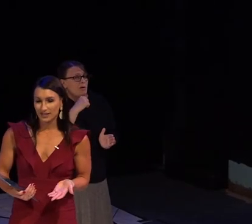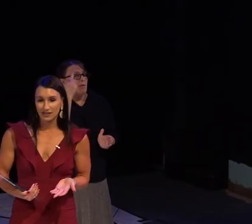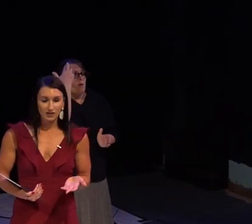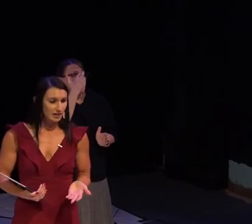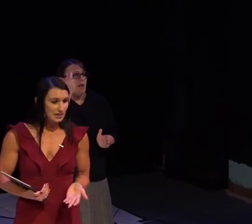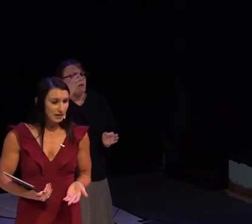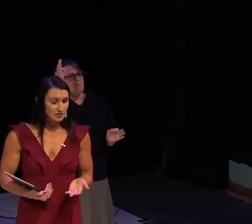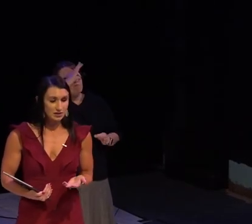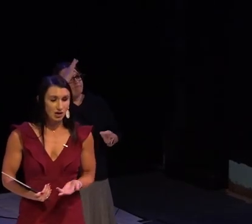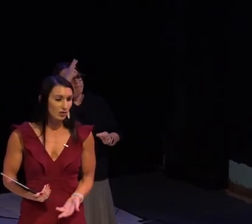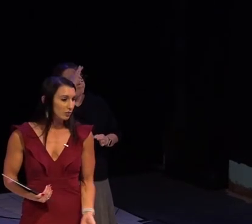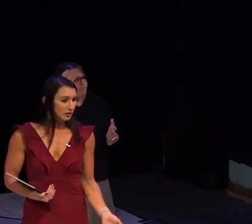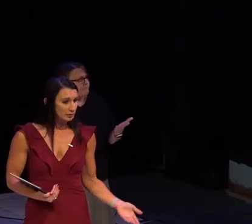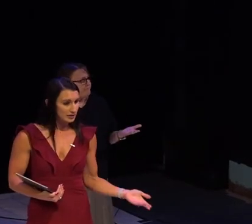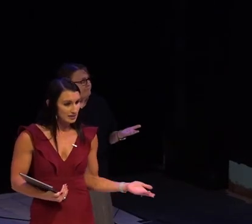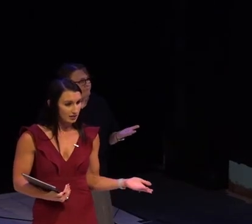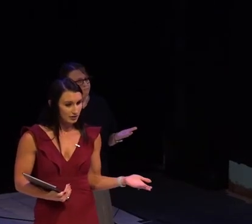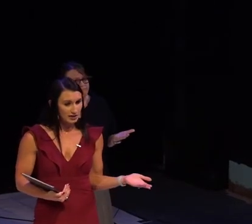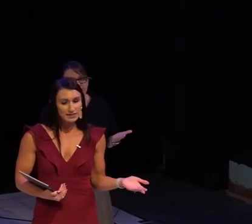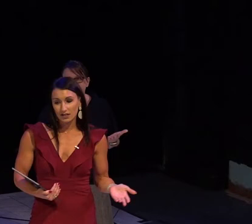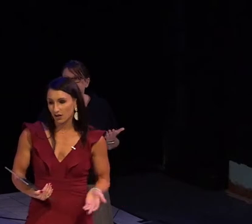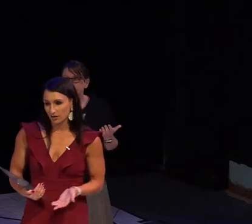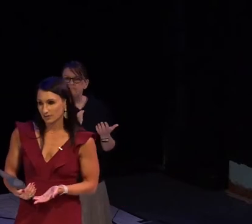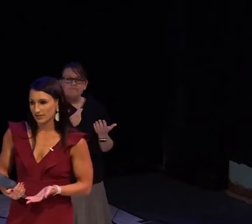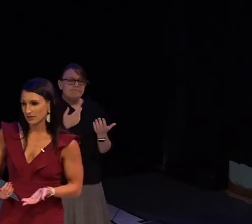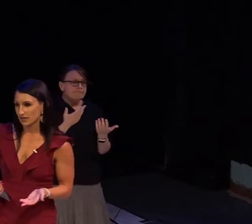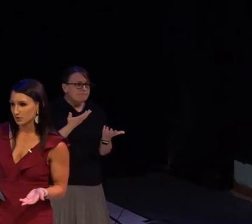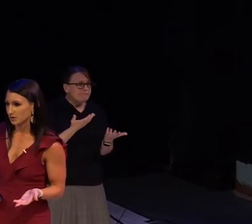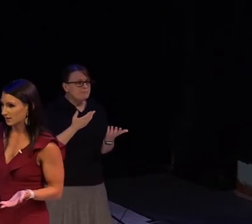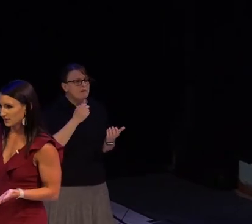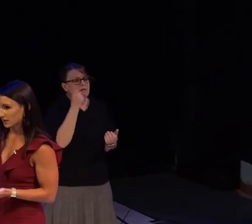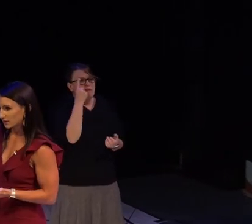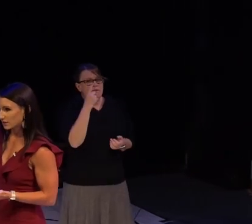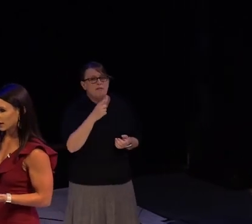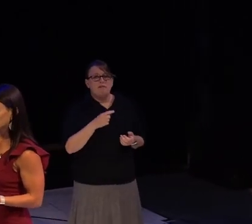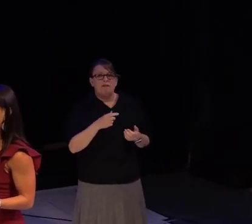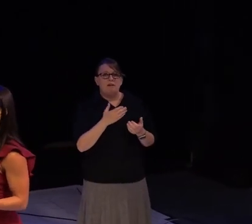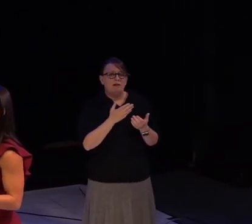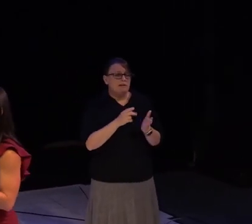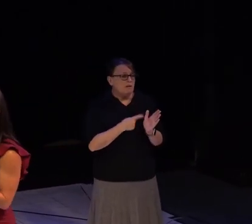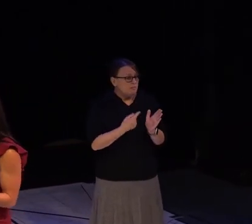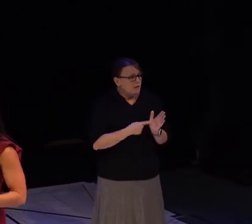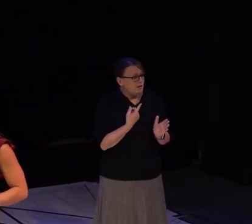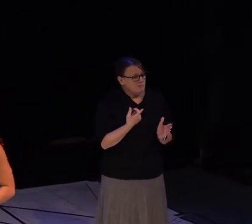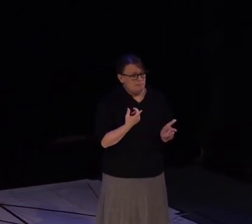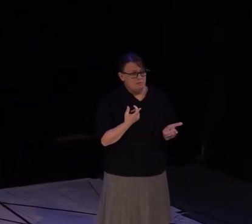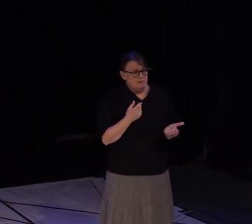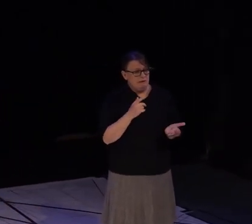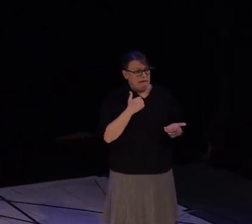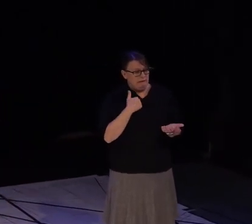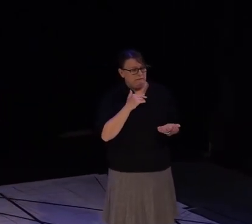And a lot of times, all the world puts out for us are the misconceptions and the stereotypes. But if you do catch yourself